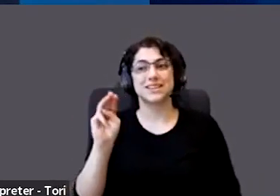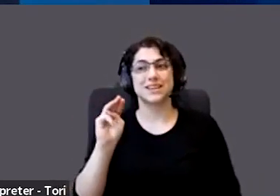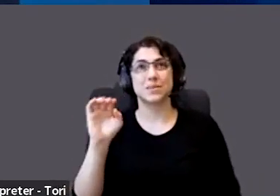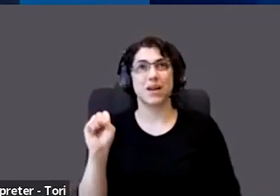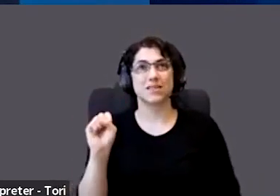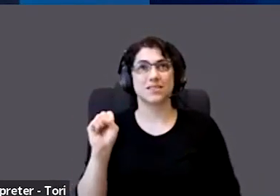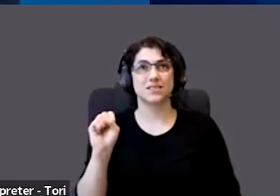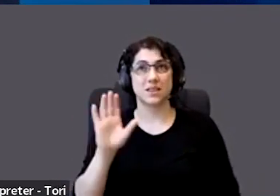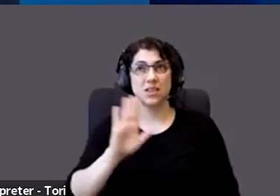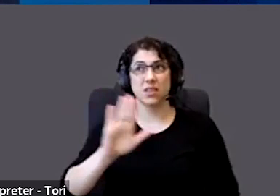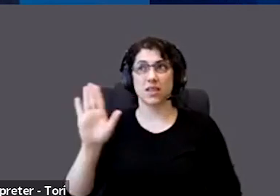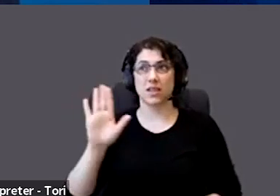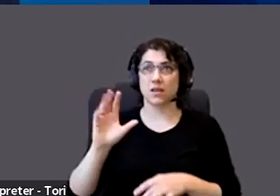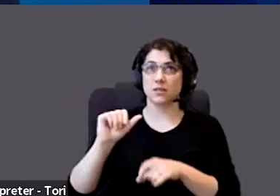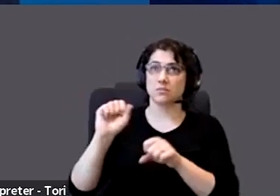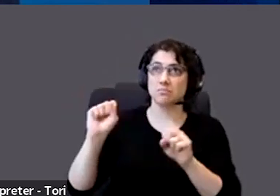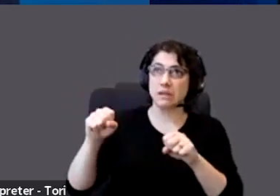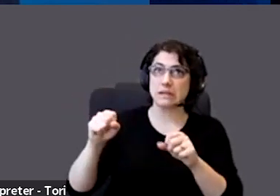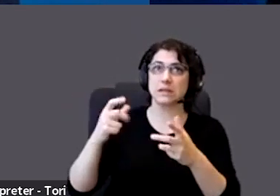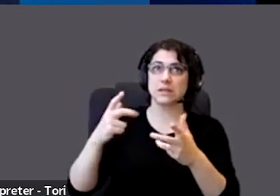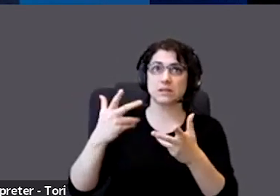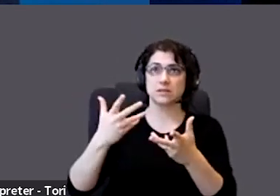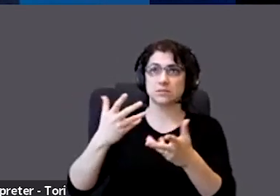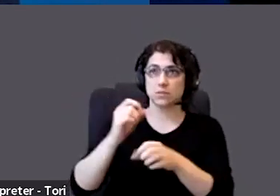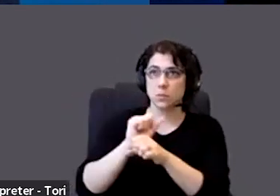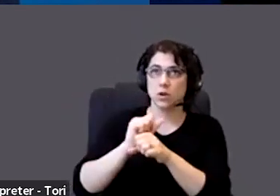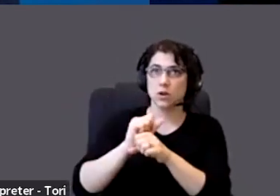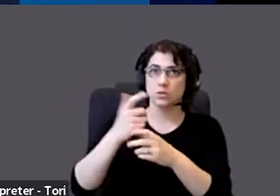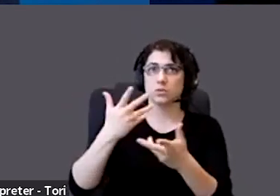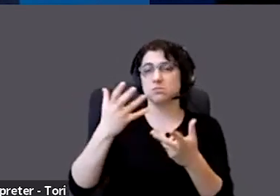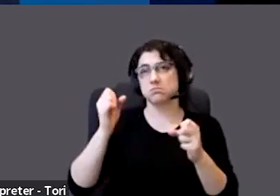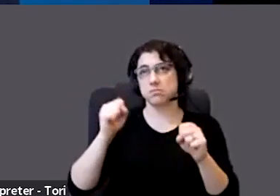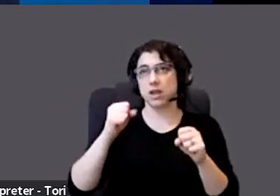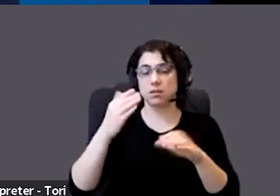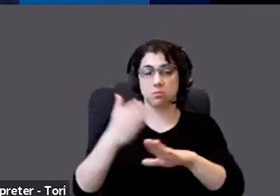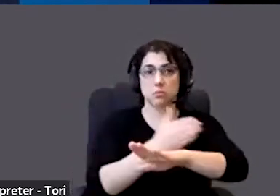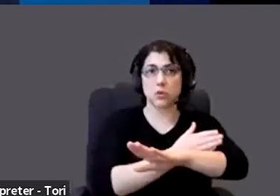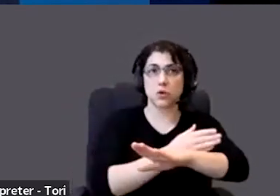that they have that might be leveraged in order to improve data reporting and data gathering.